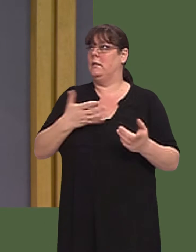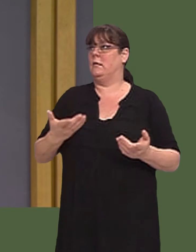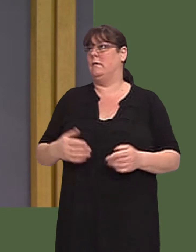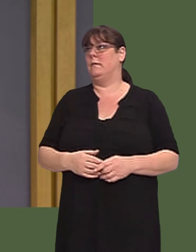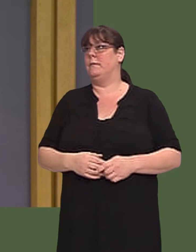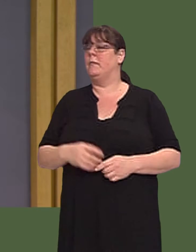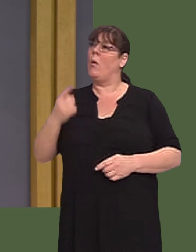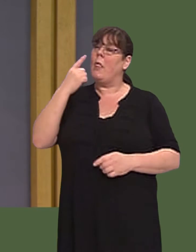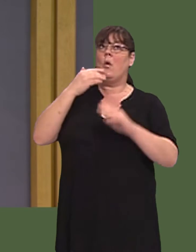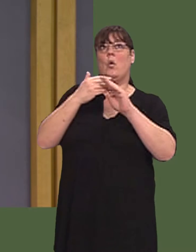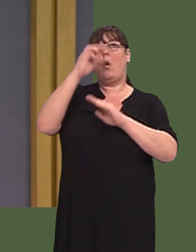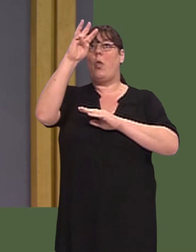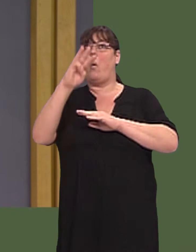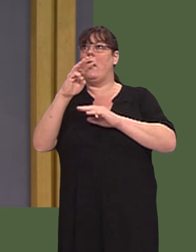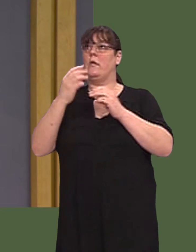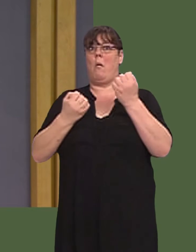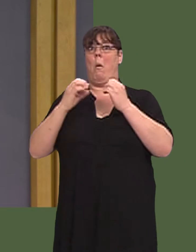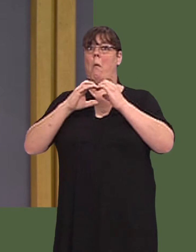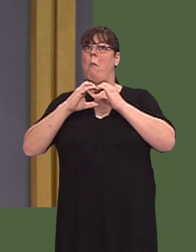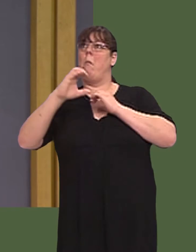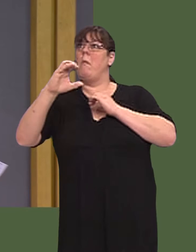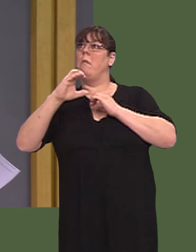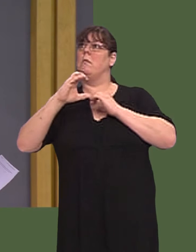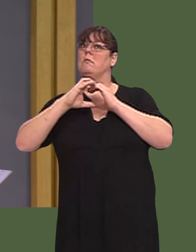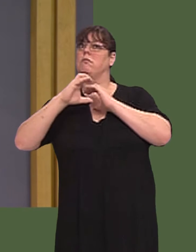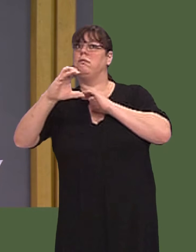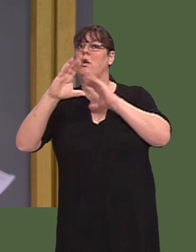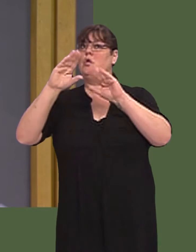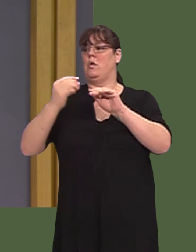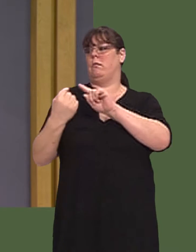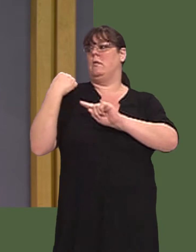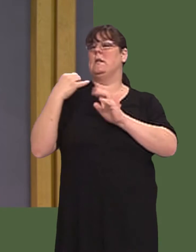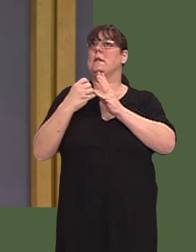Given that this north Wales mobile dental unit stopped last September, and the health